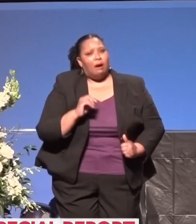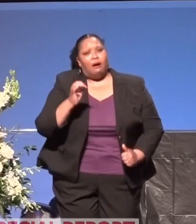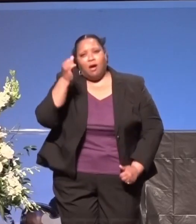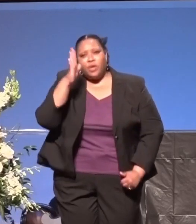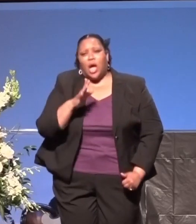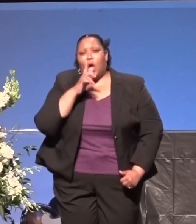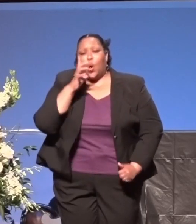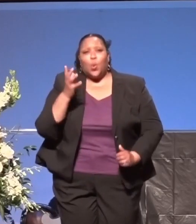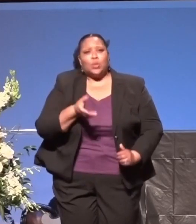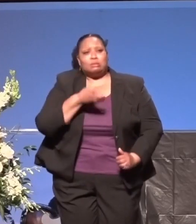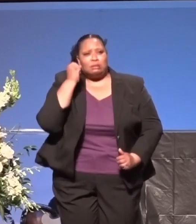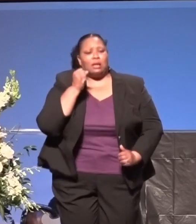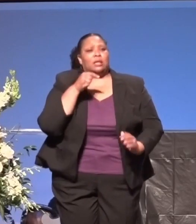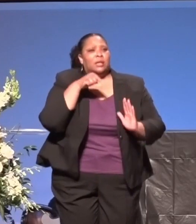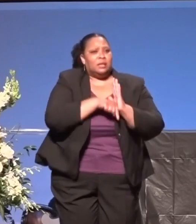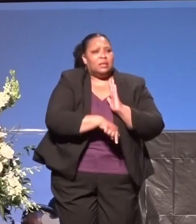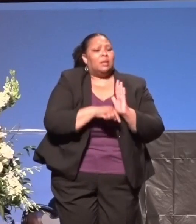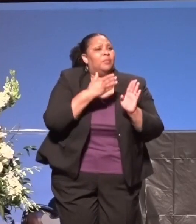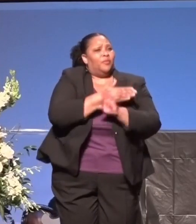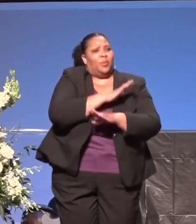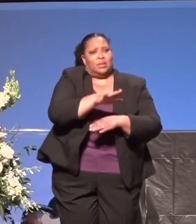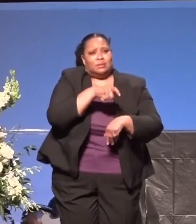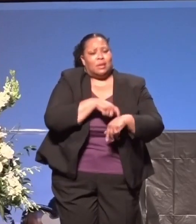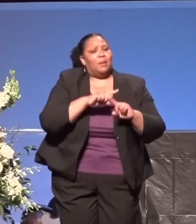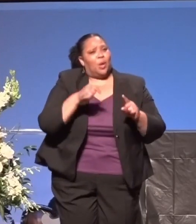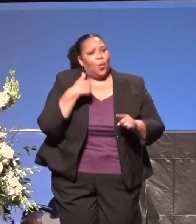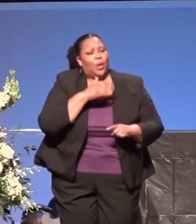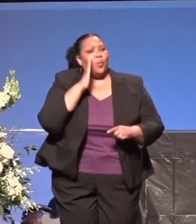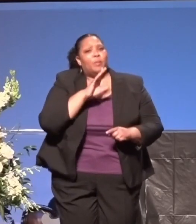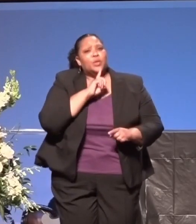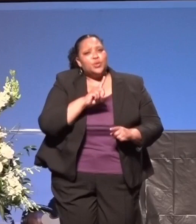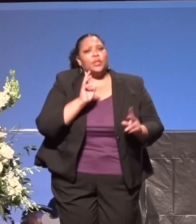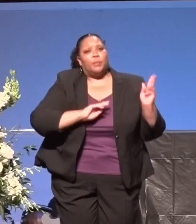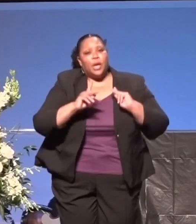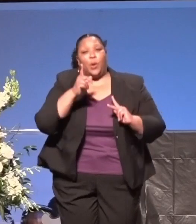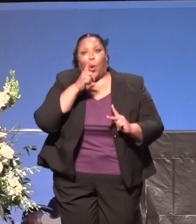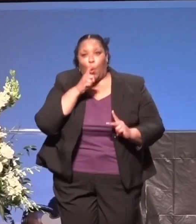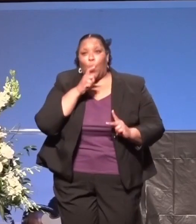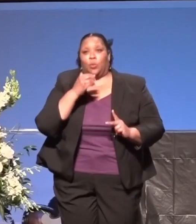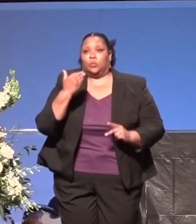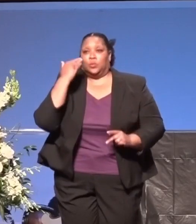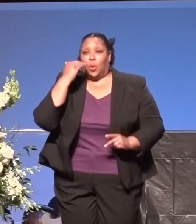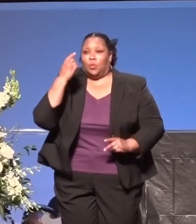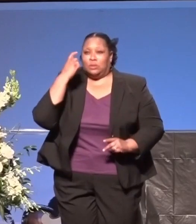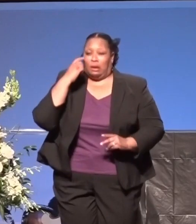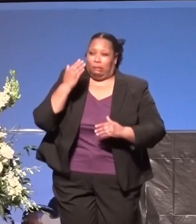VISTA OF TIME THAT AT THIS TIME THEY LIVED